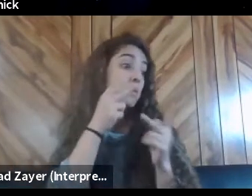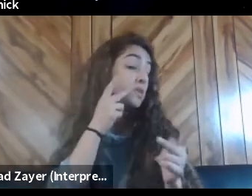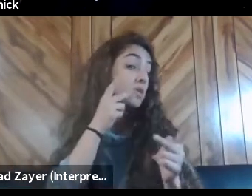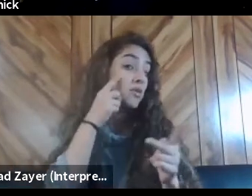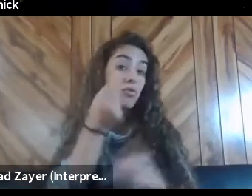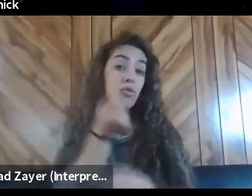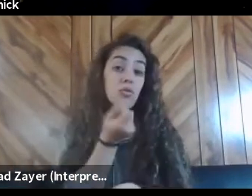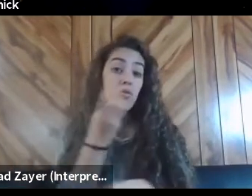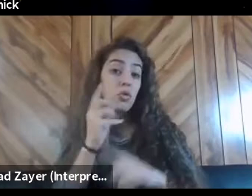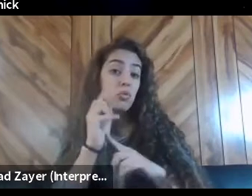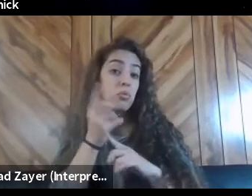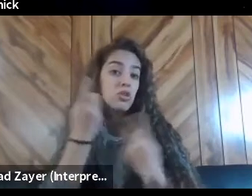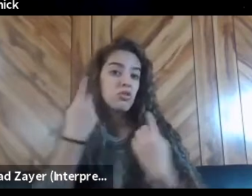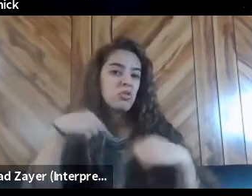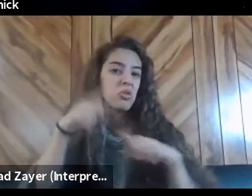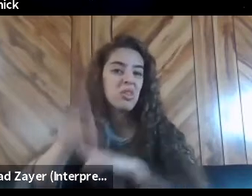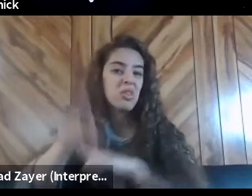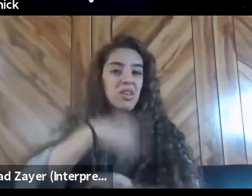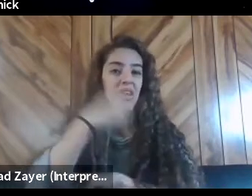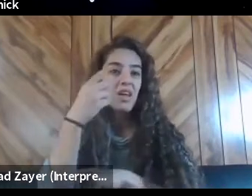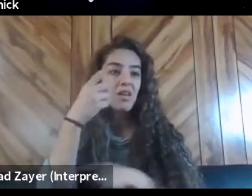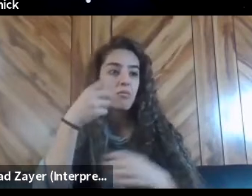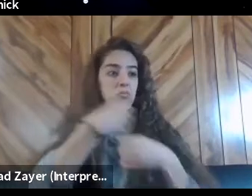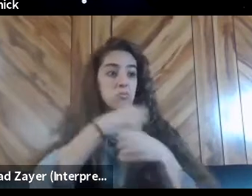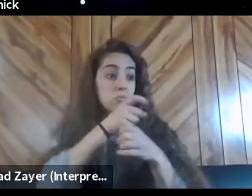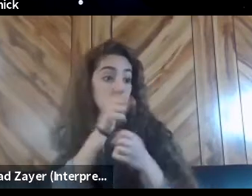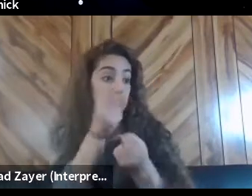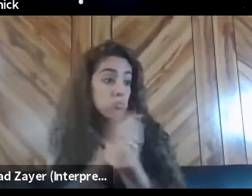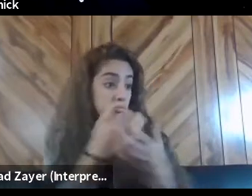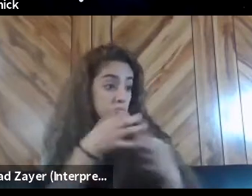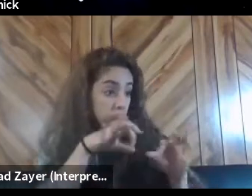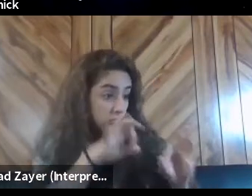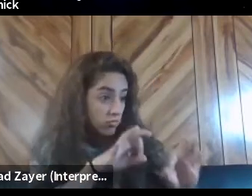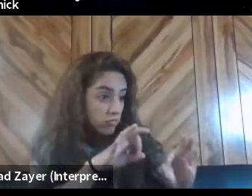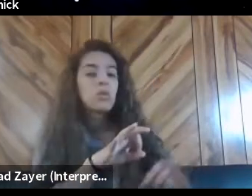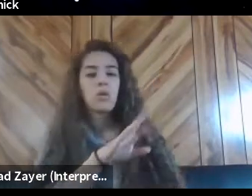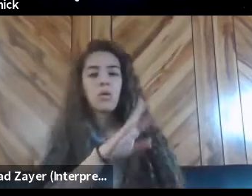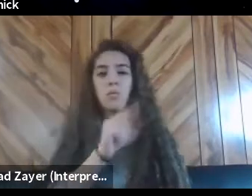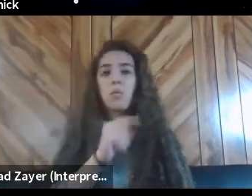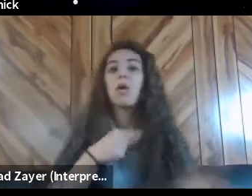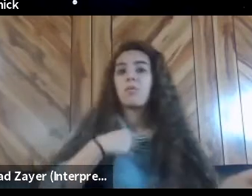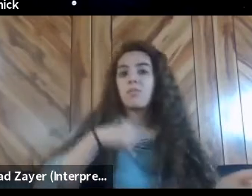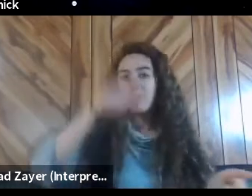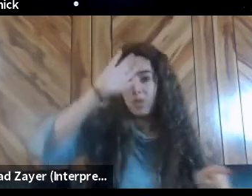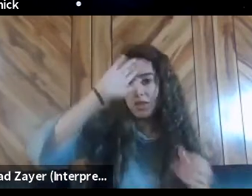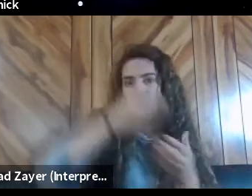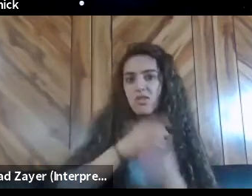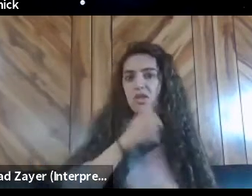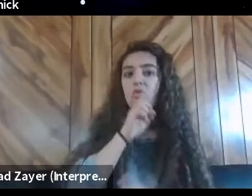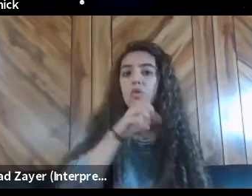everything was okay. But it taught him how to do a lot of things. And plus, you know, he